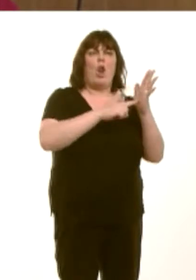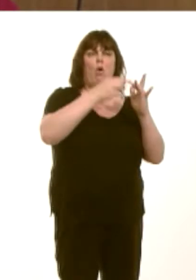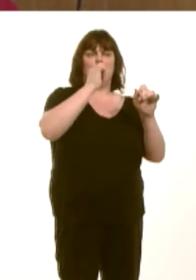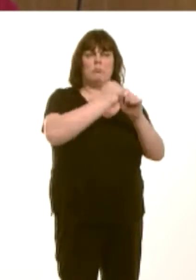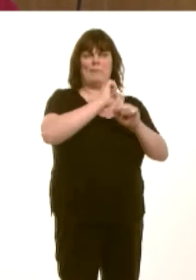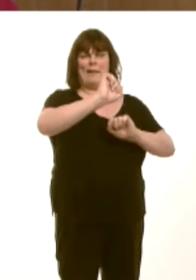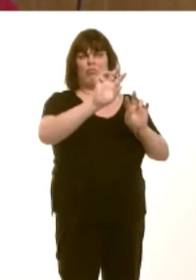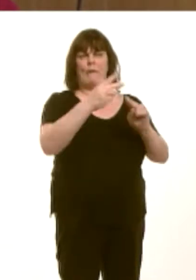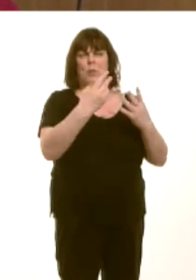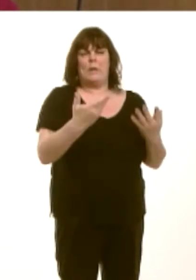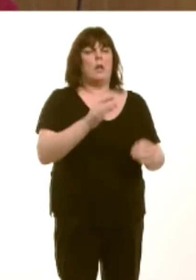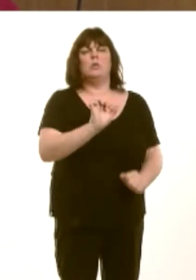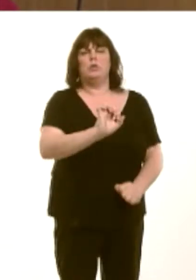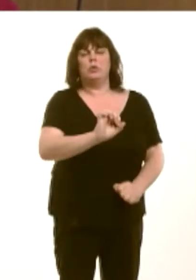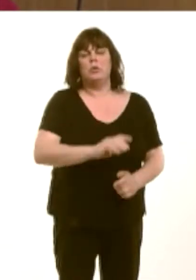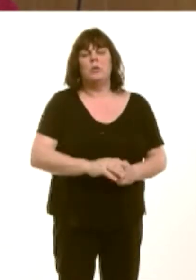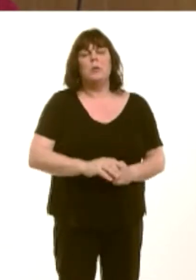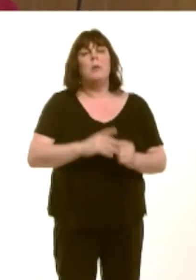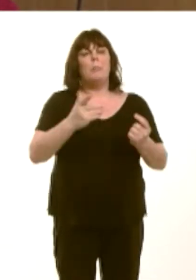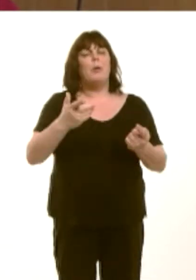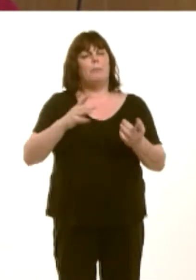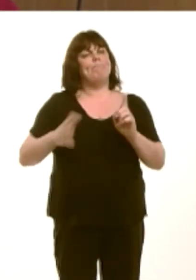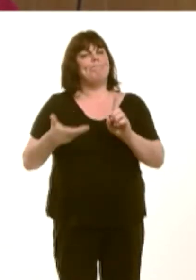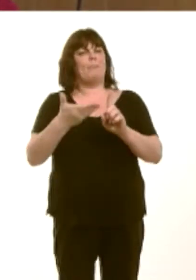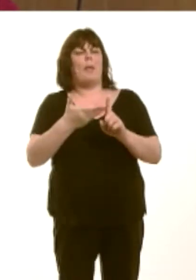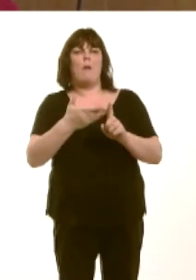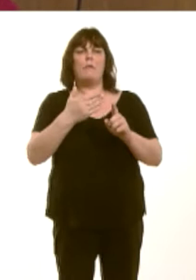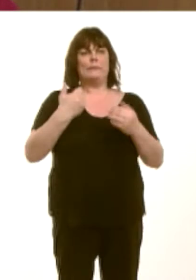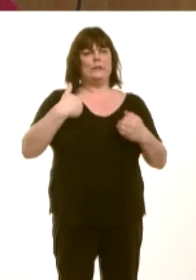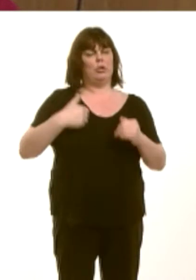we want to make sure that teachers are as comprehensively trained as possible.